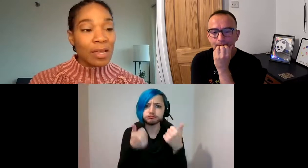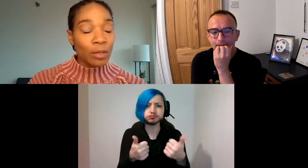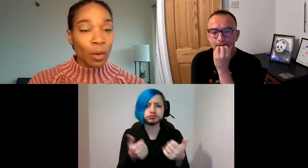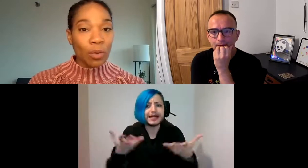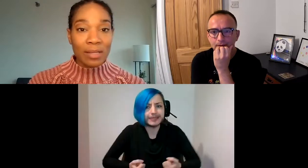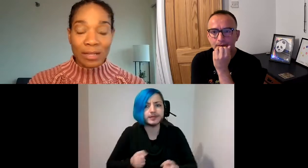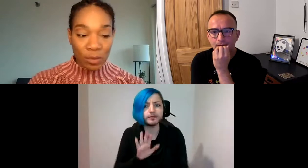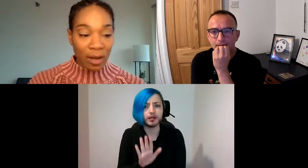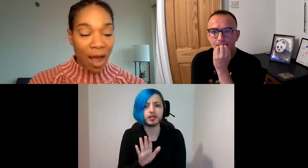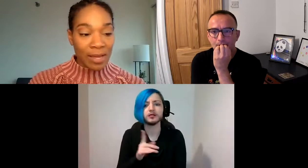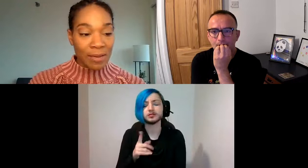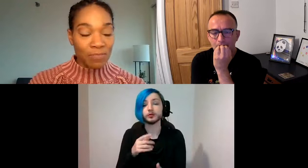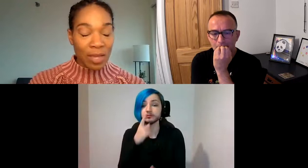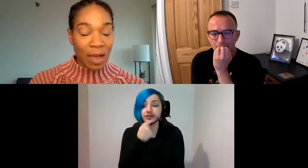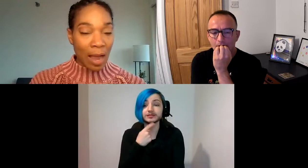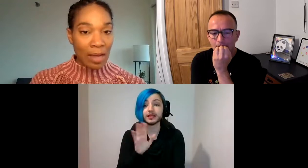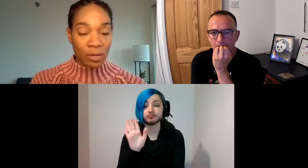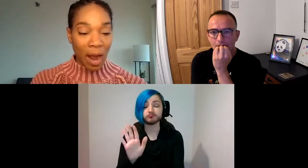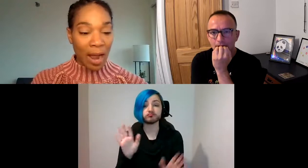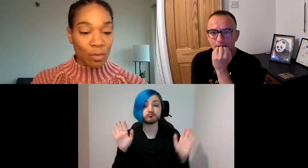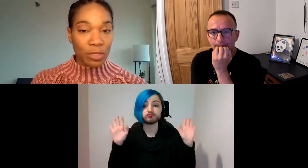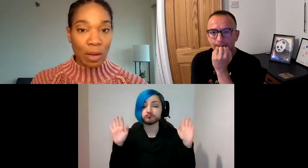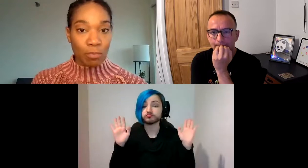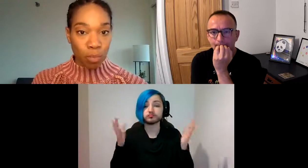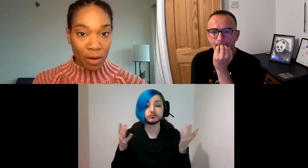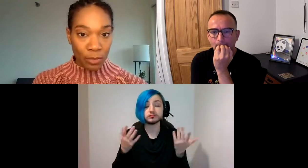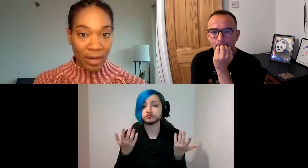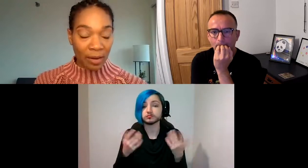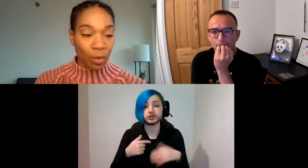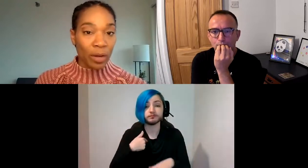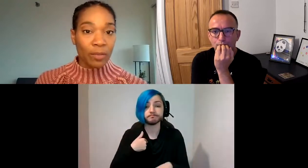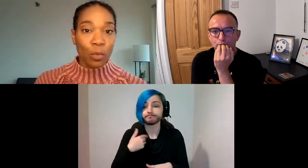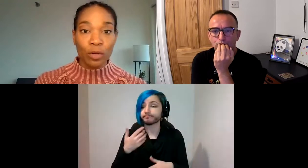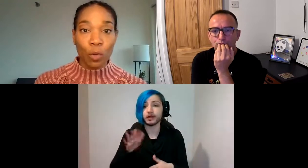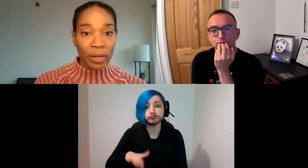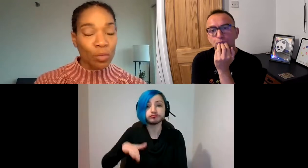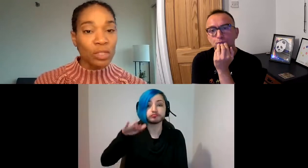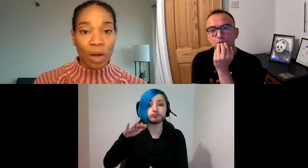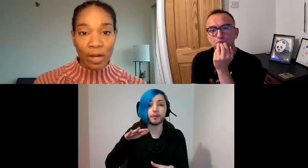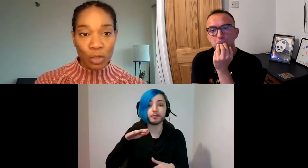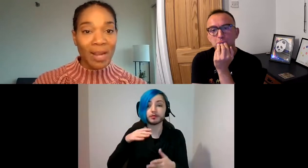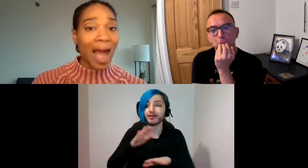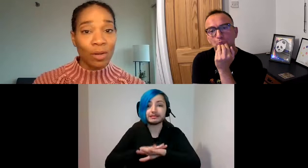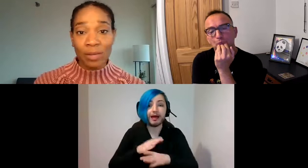word to identify, you know not me but just for somebody's interpretation to say queer does not feel